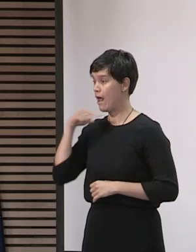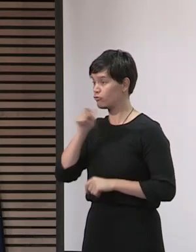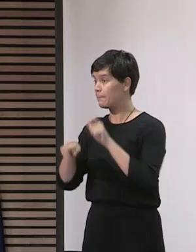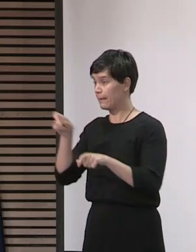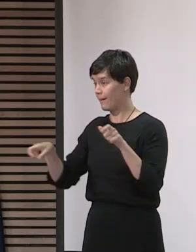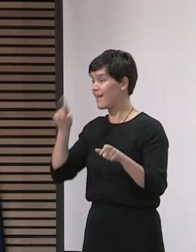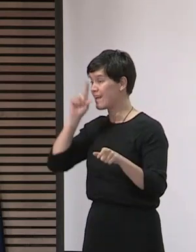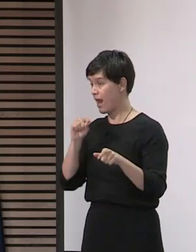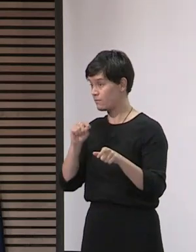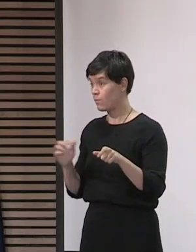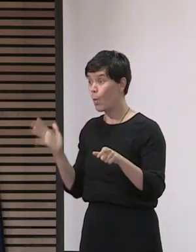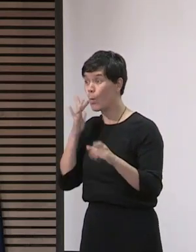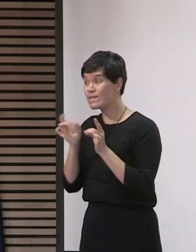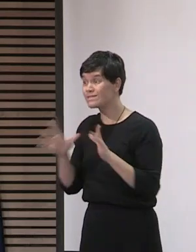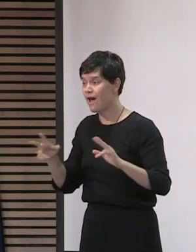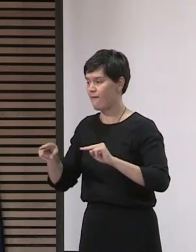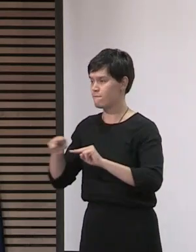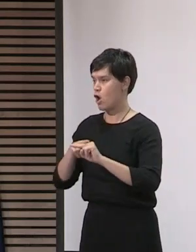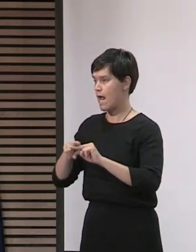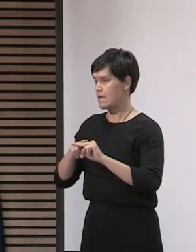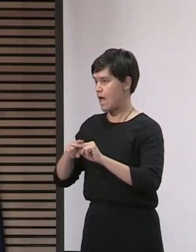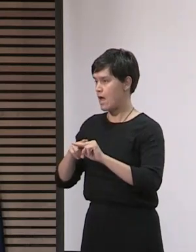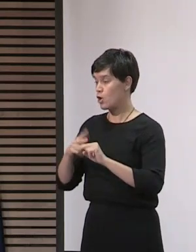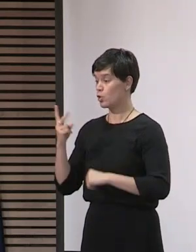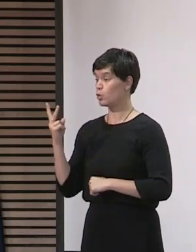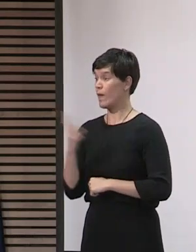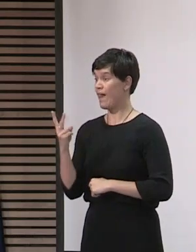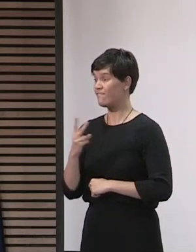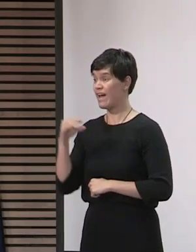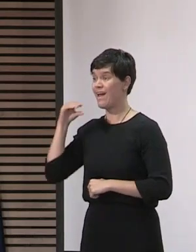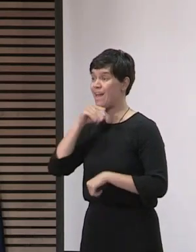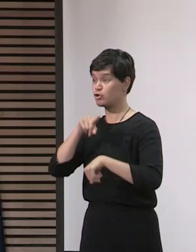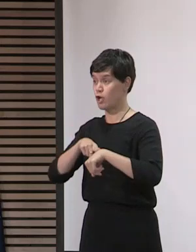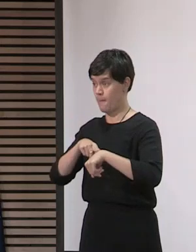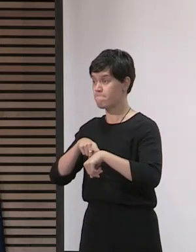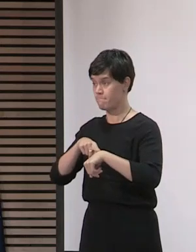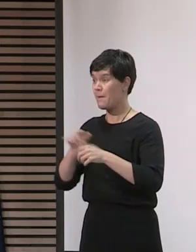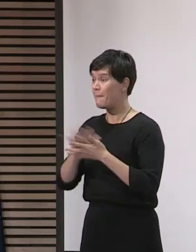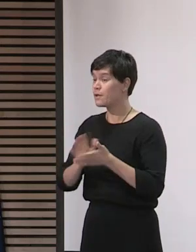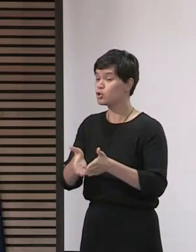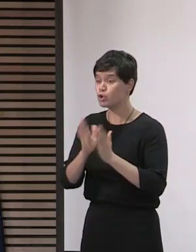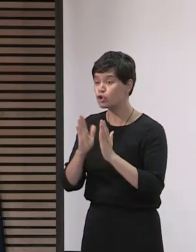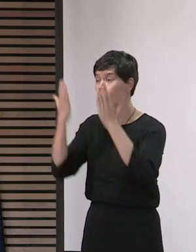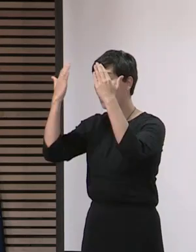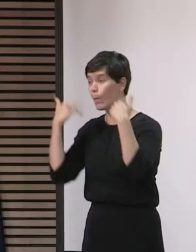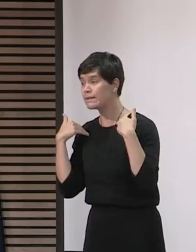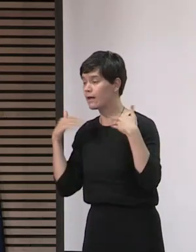all gatherings to 100. From 12:00 noon this Friday, 29